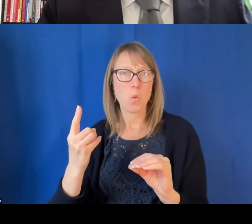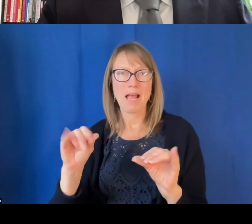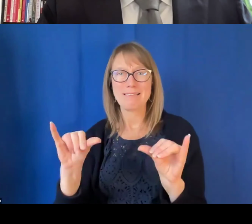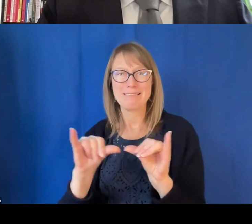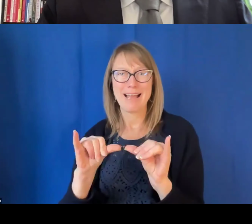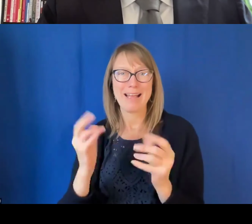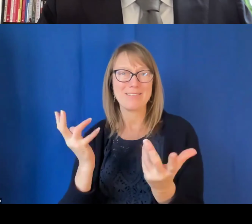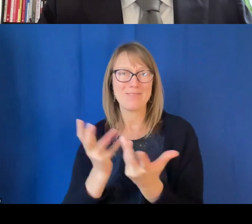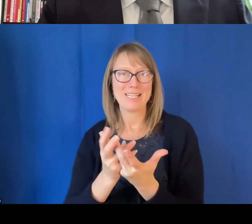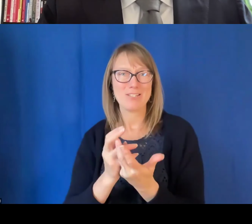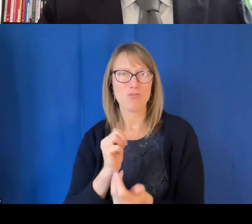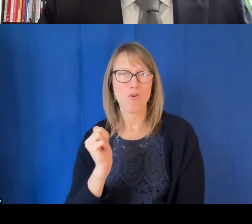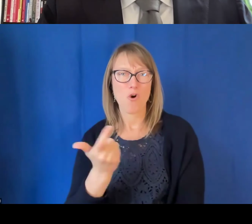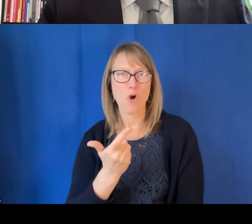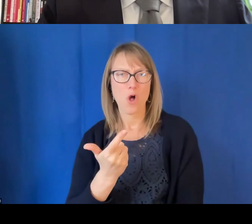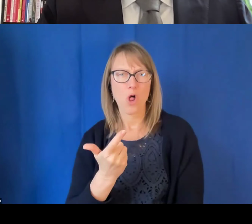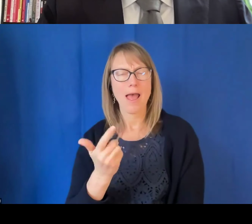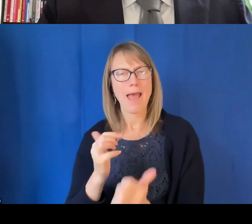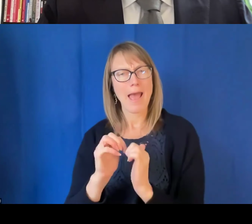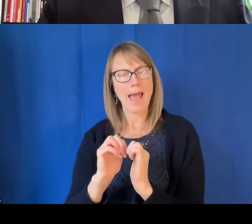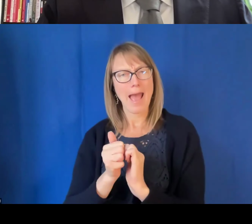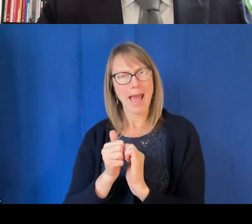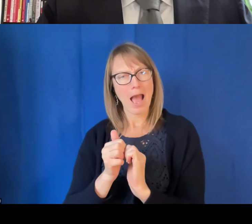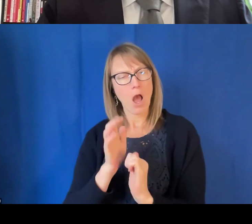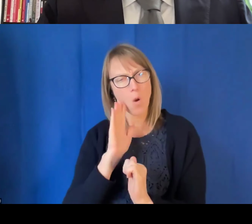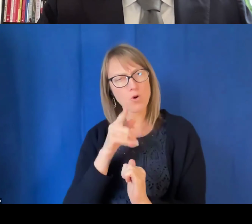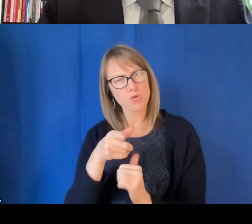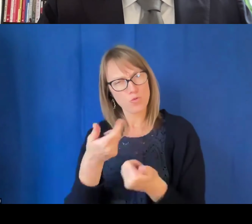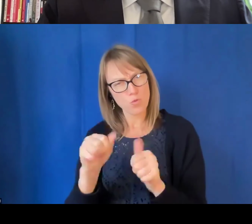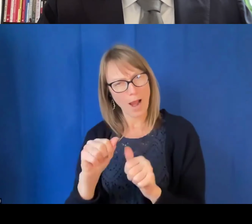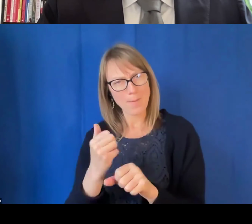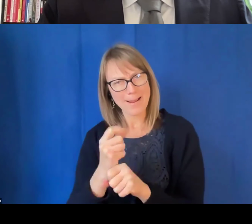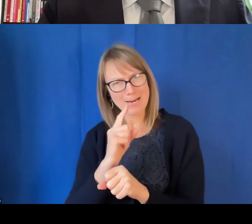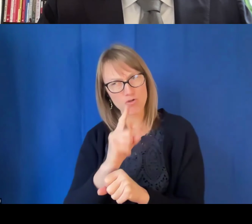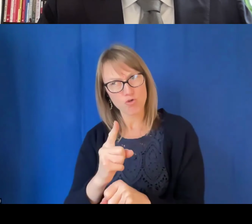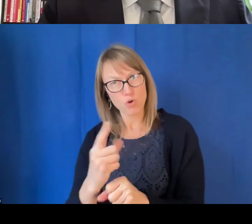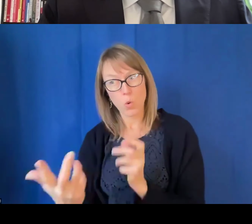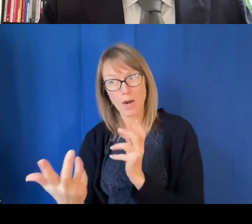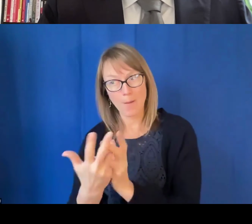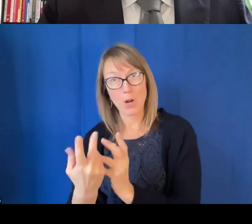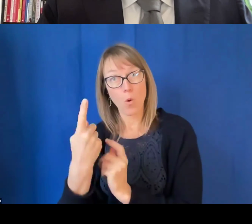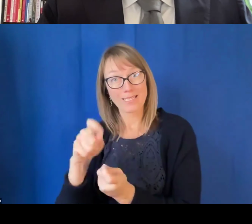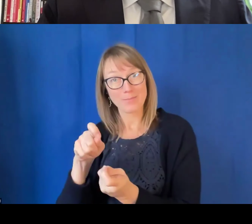of accommodating one population without depriving too much of the other. Is that something where you would rely on feedback